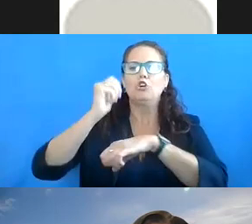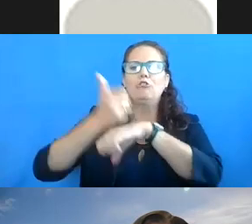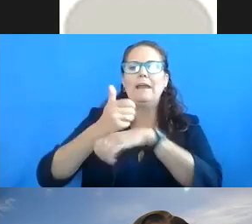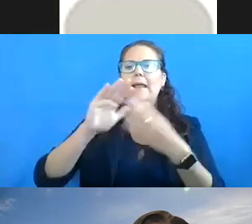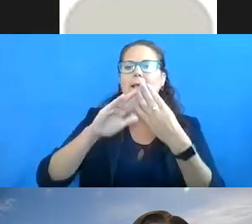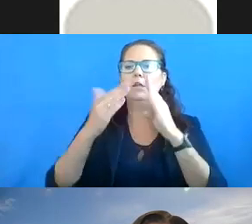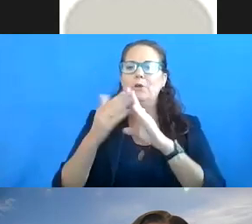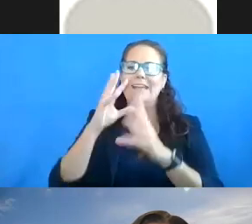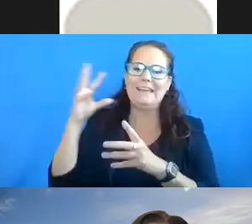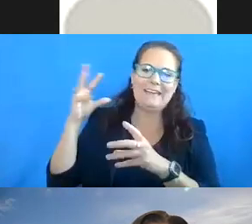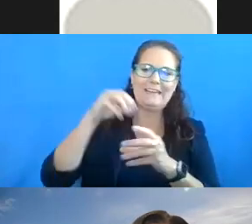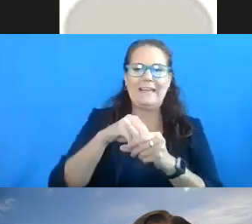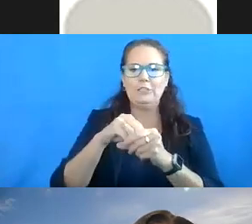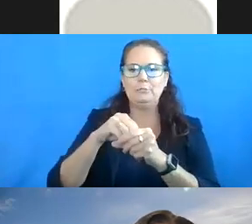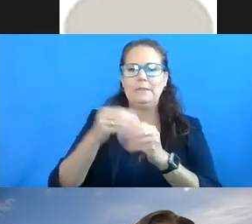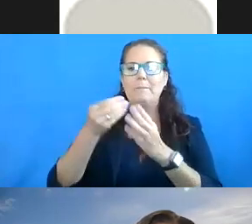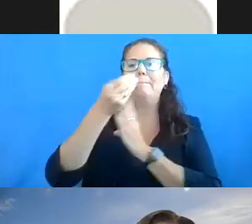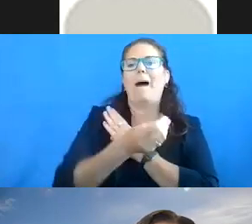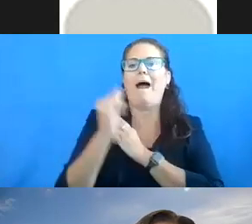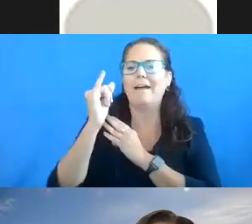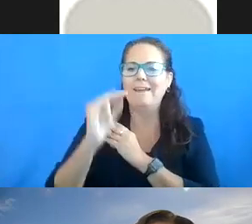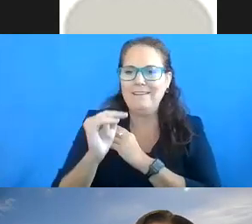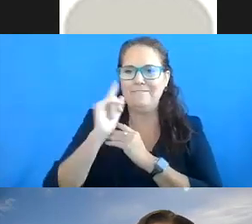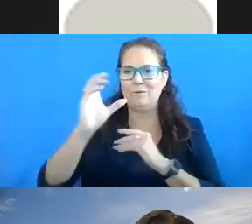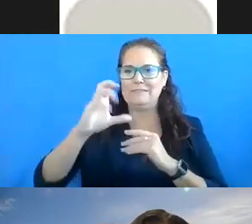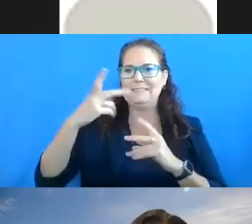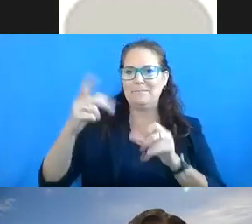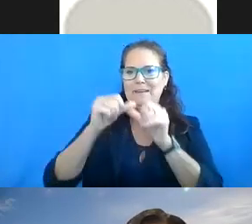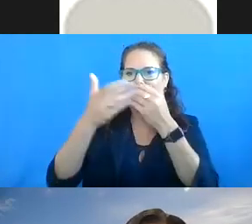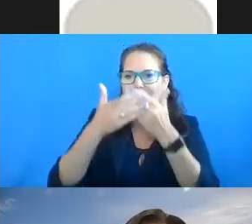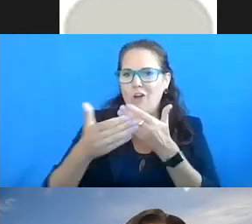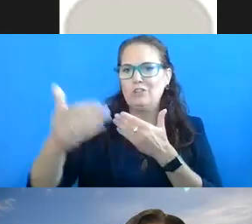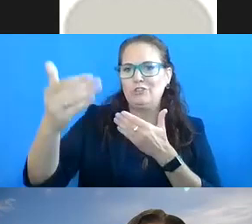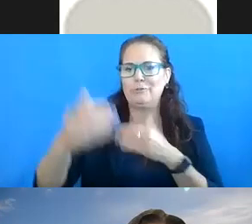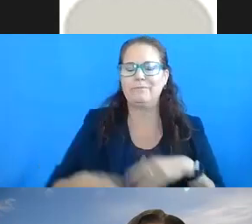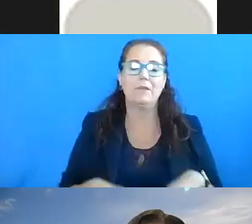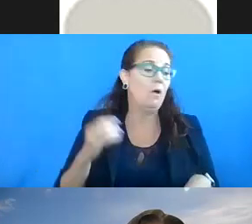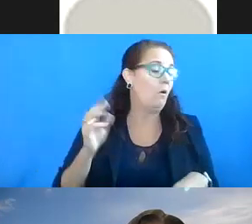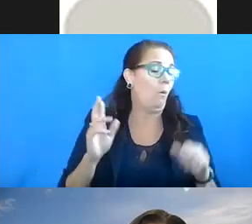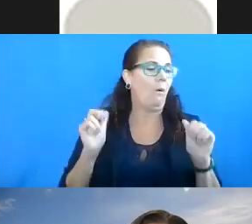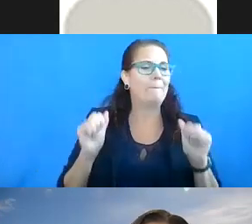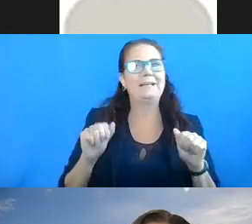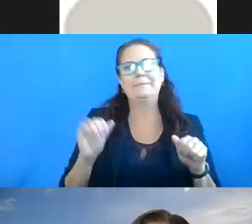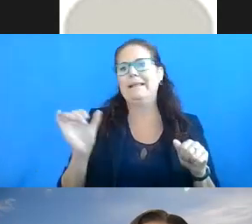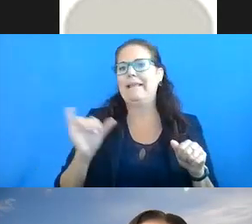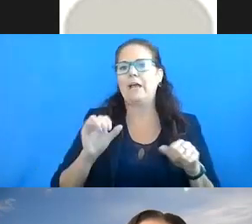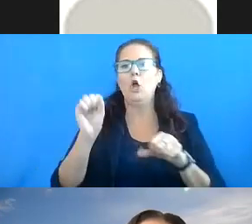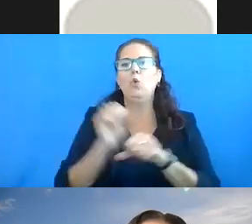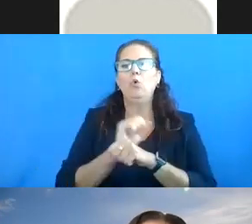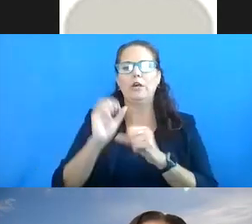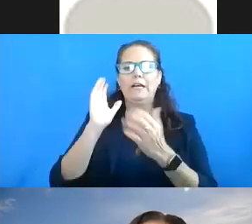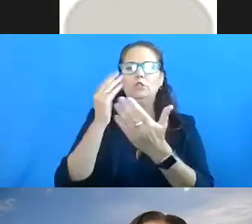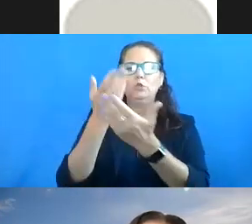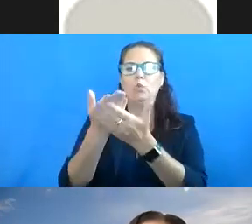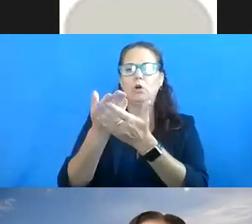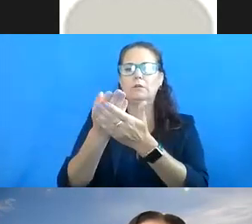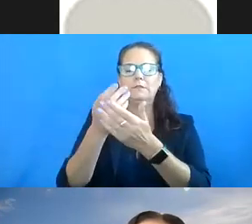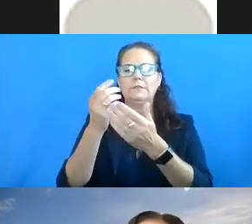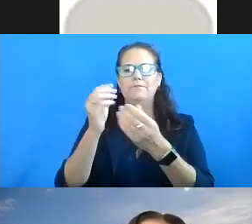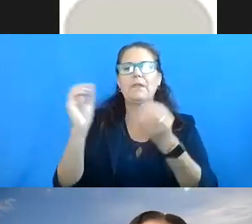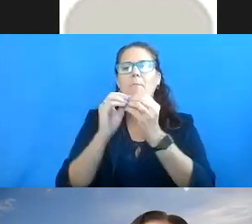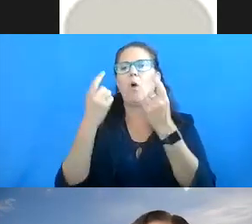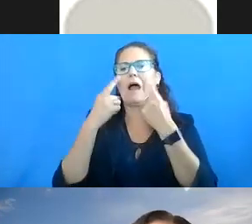engagement buy-in for the CCP. It might be working towards a longer or more achievable project goal.